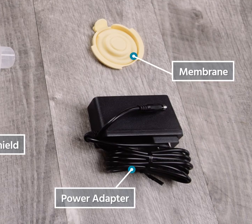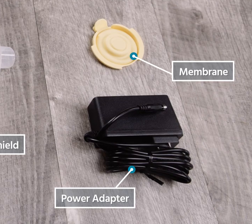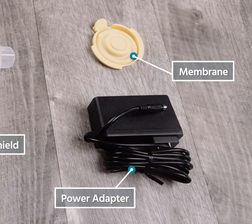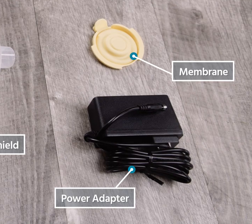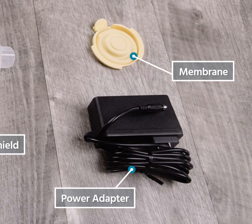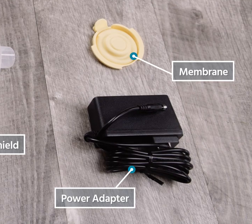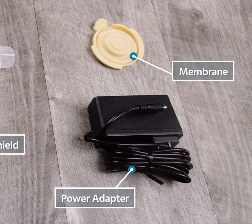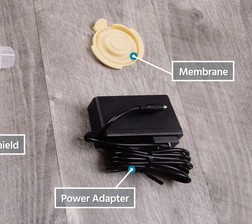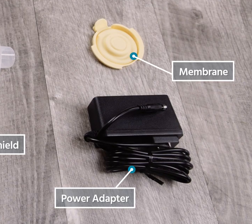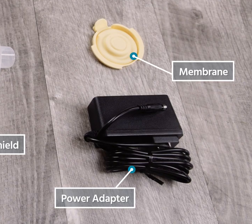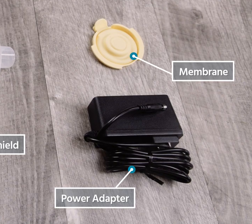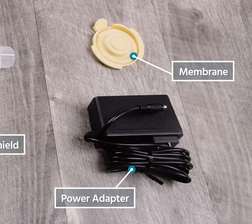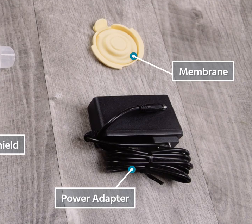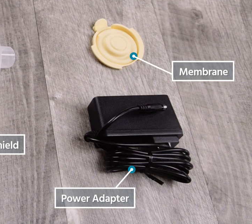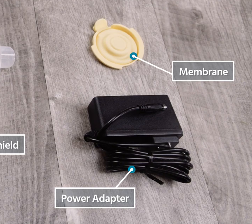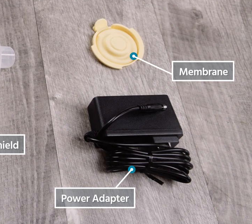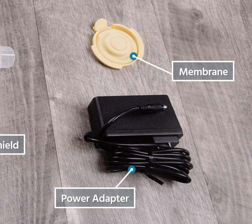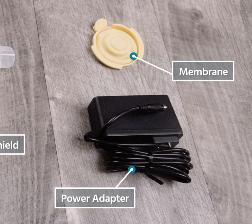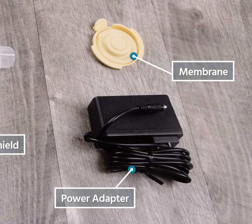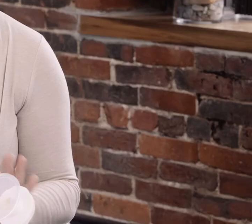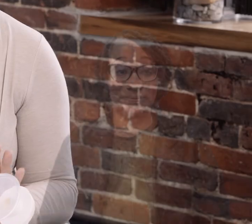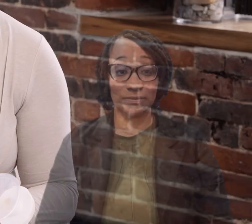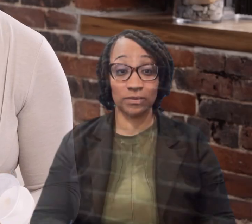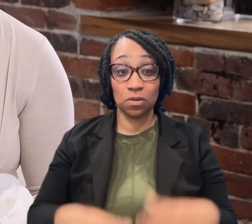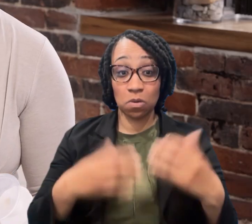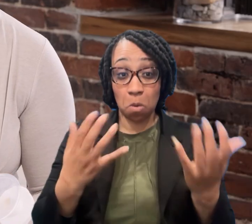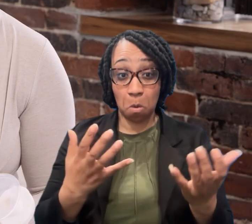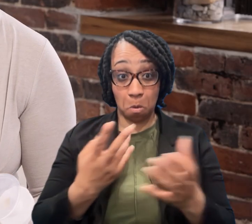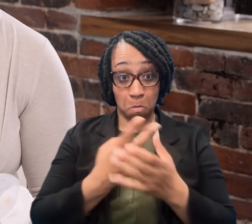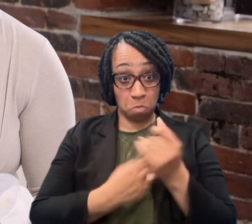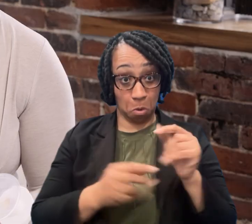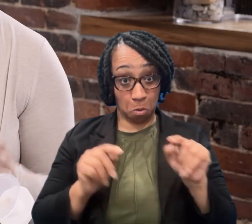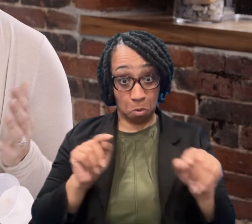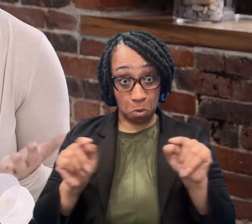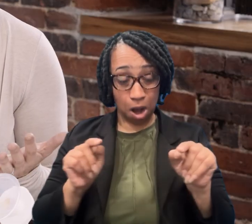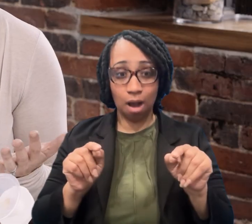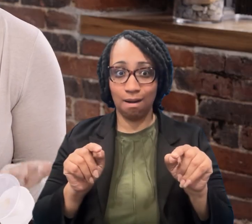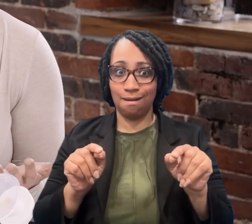To set up both pumps is the same process and there are very few pieces which is a nice additional